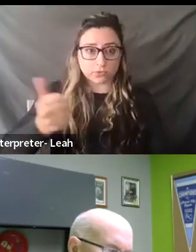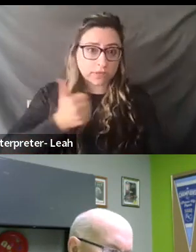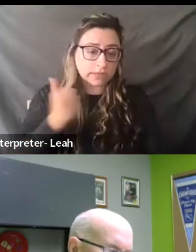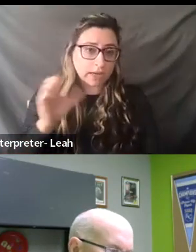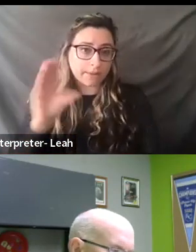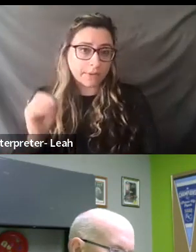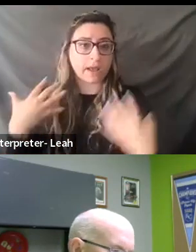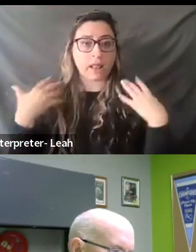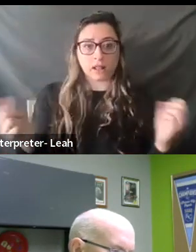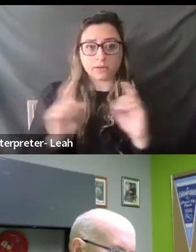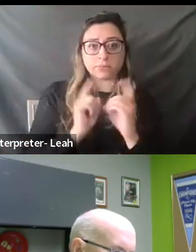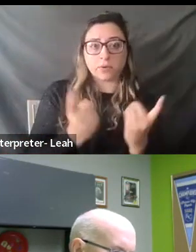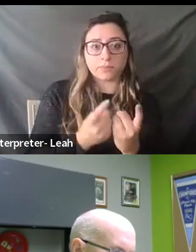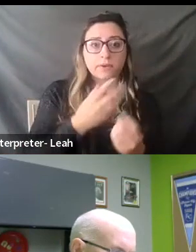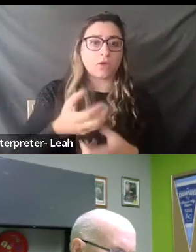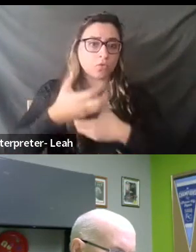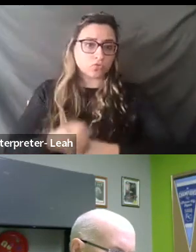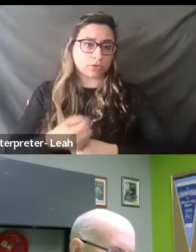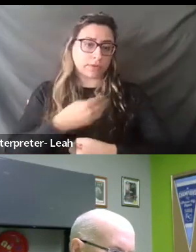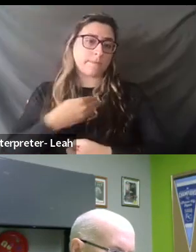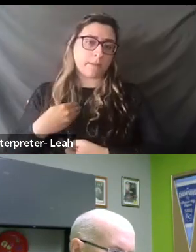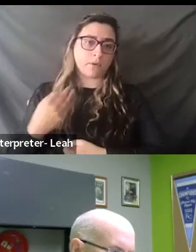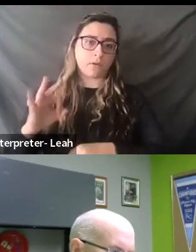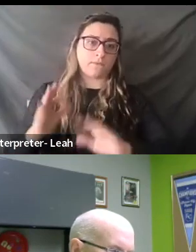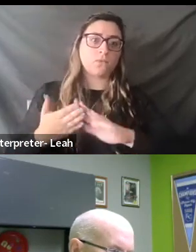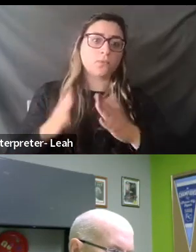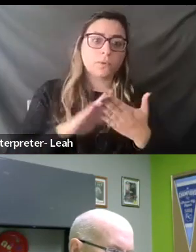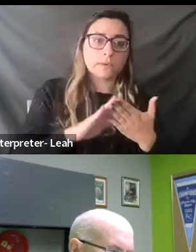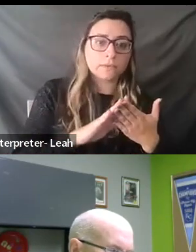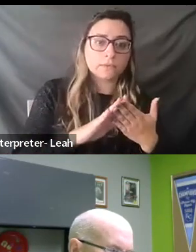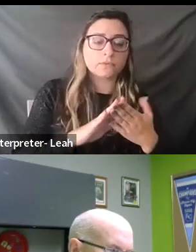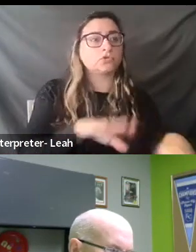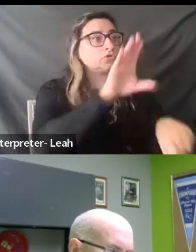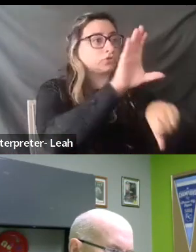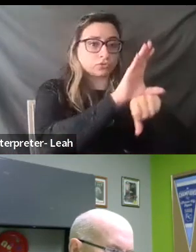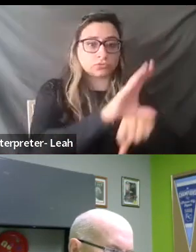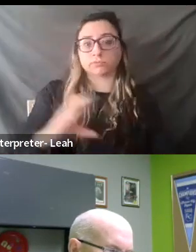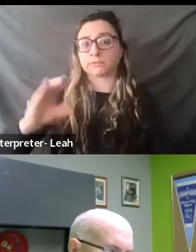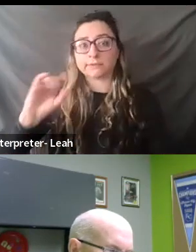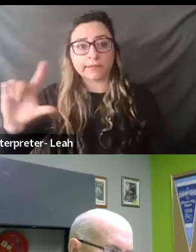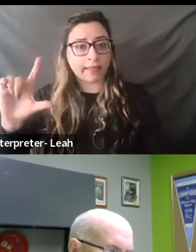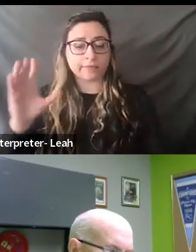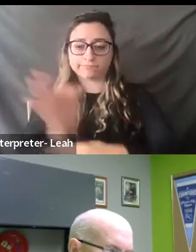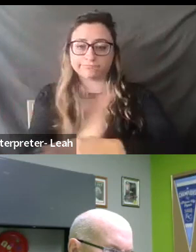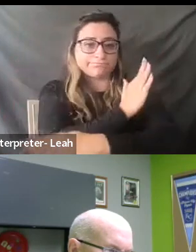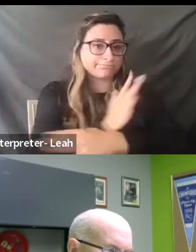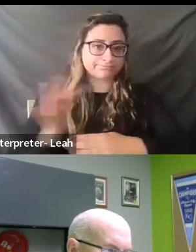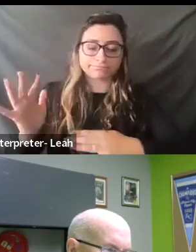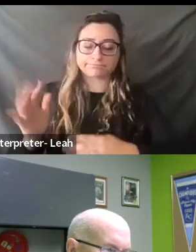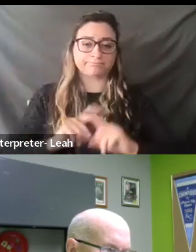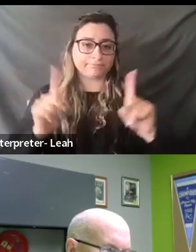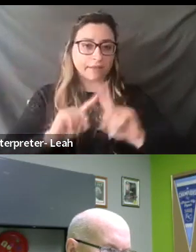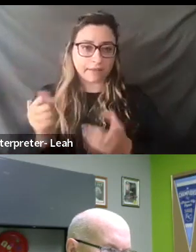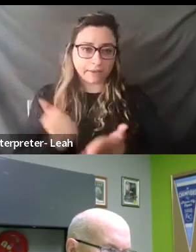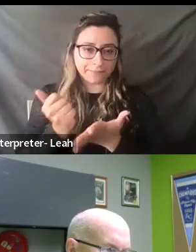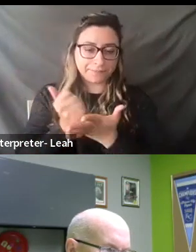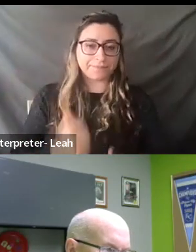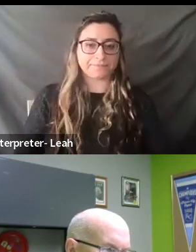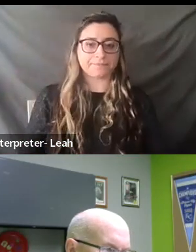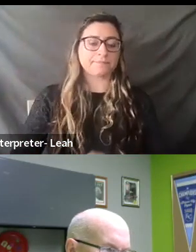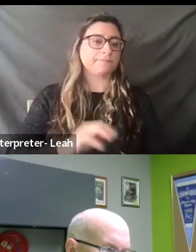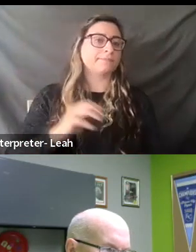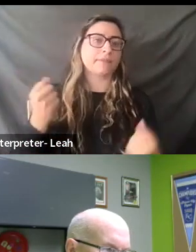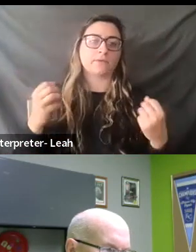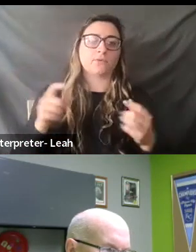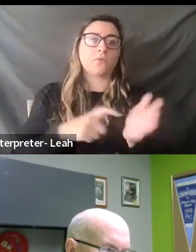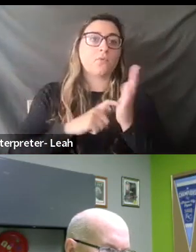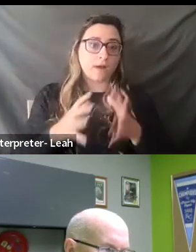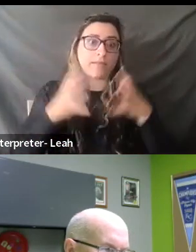Our priorities were mobile vaccinations, taking the jab to the people.